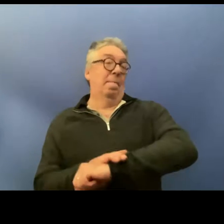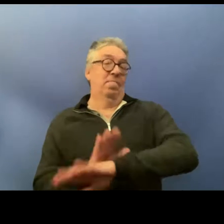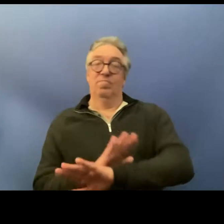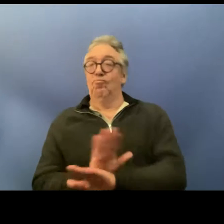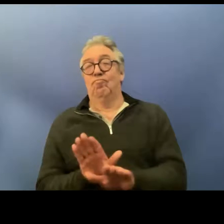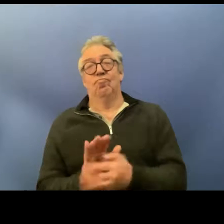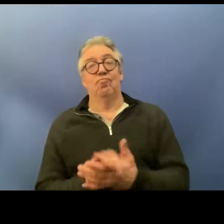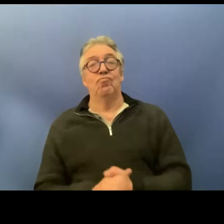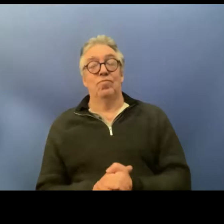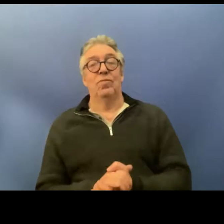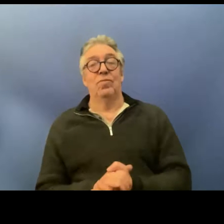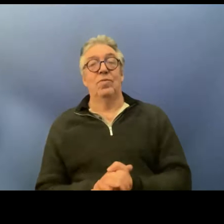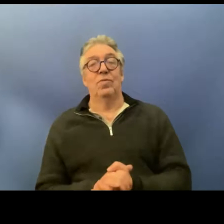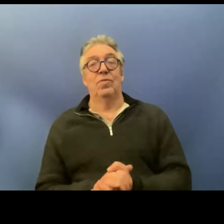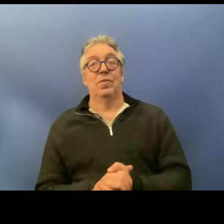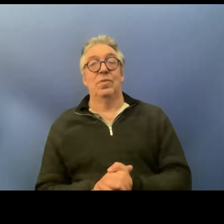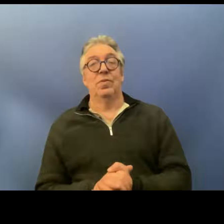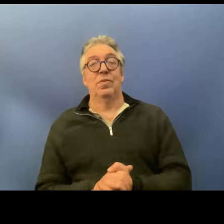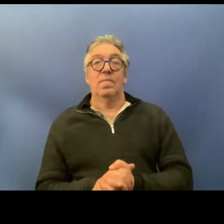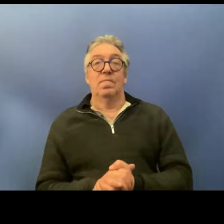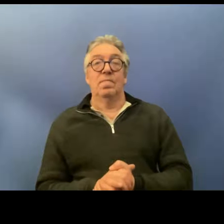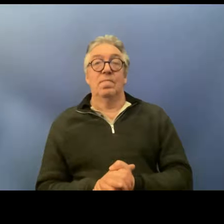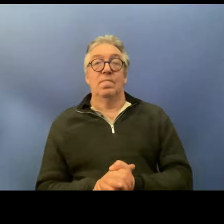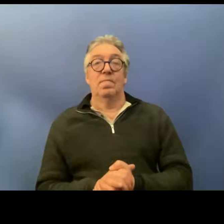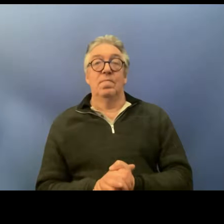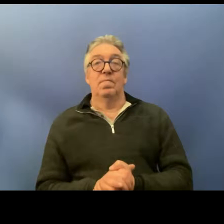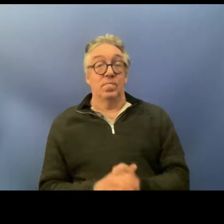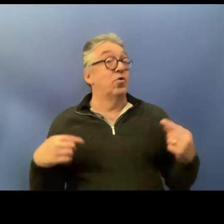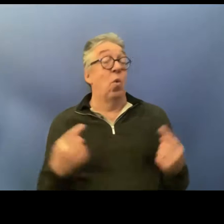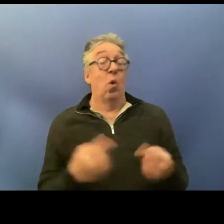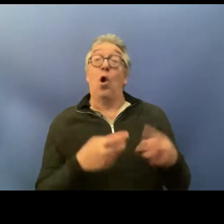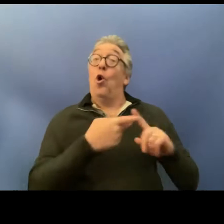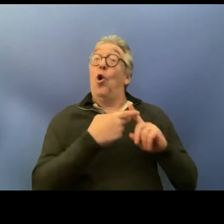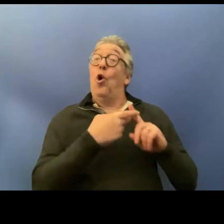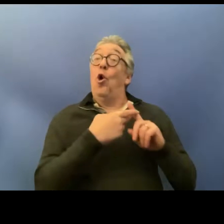So, another good finding or result of the use of this toolkit is that